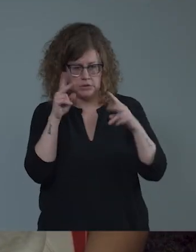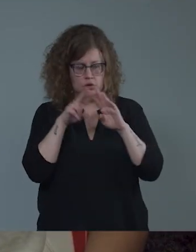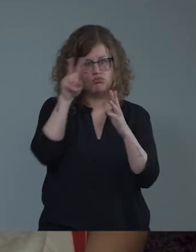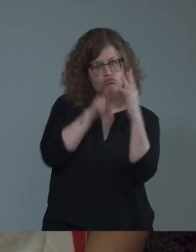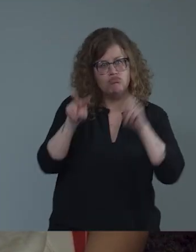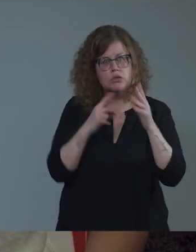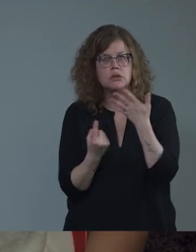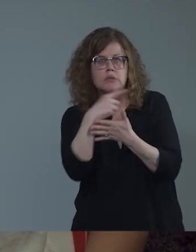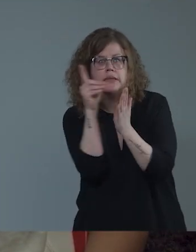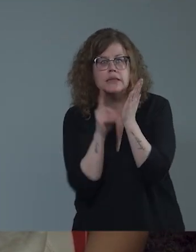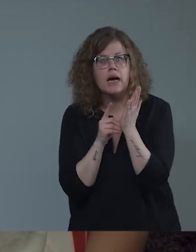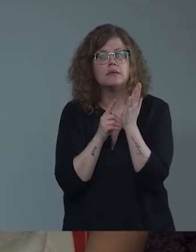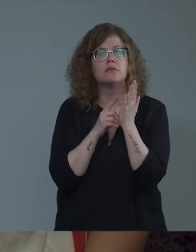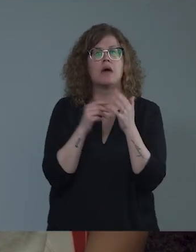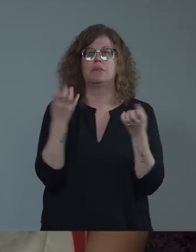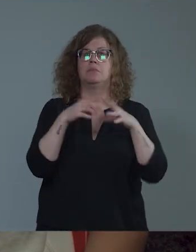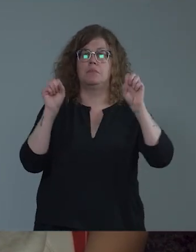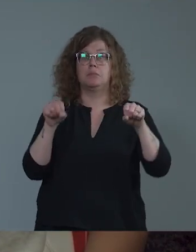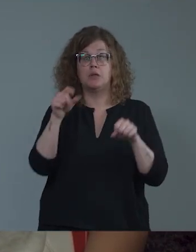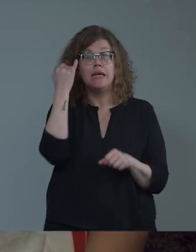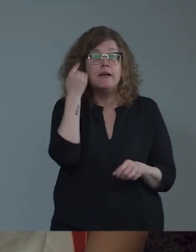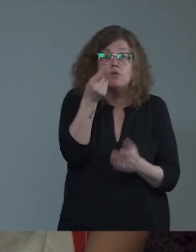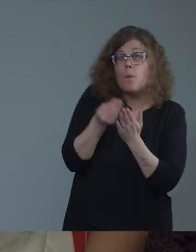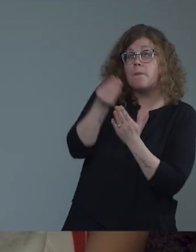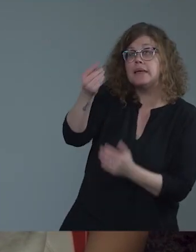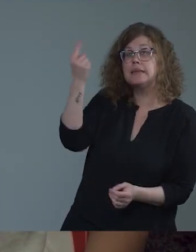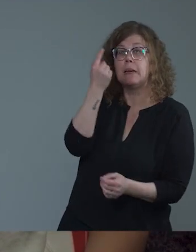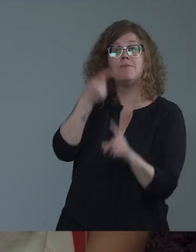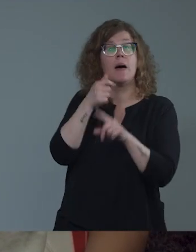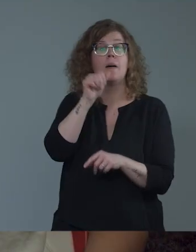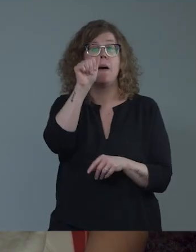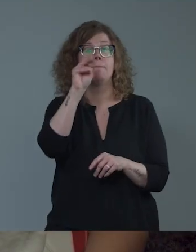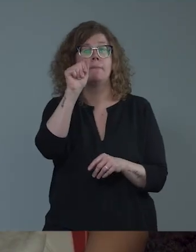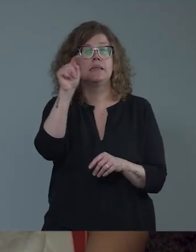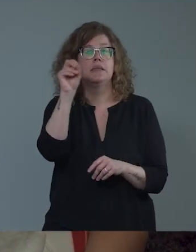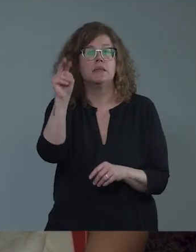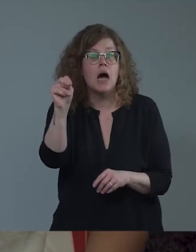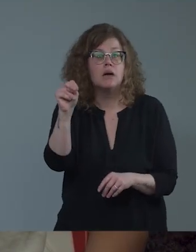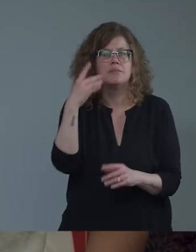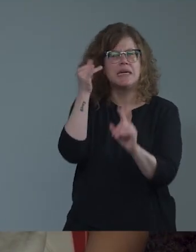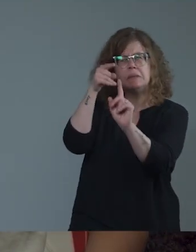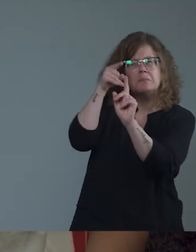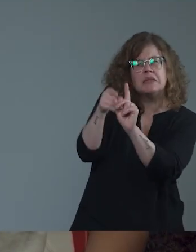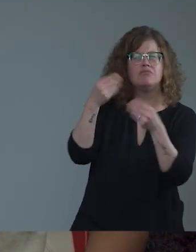even maybe the medium, or how technology works or any of those things. How would I be able to walk